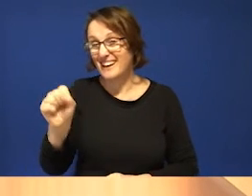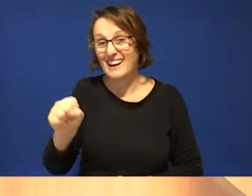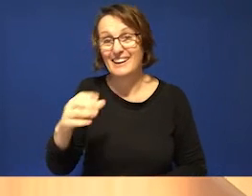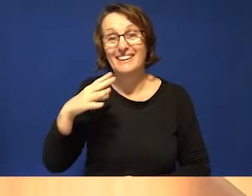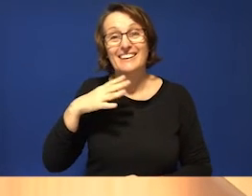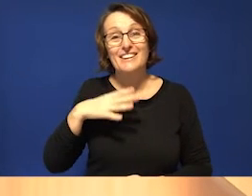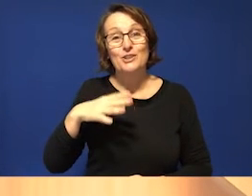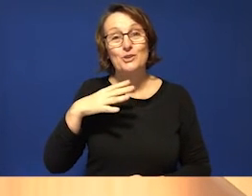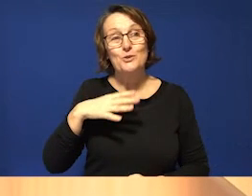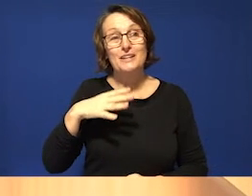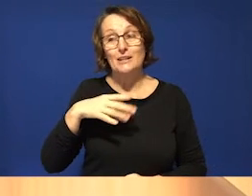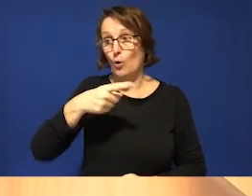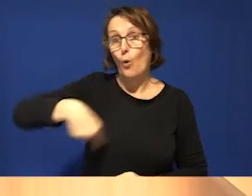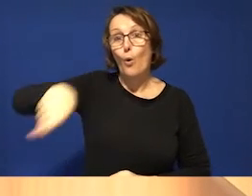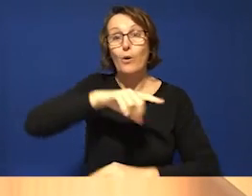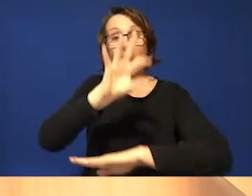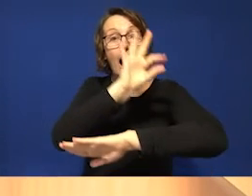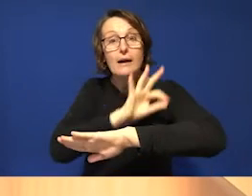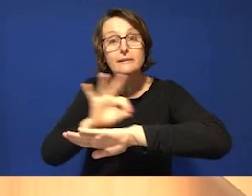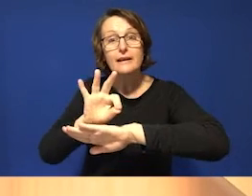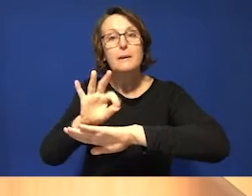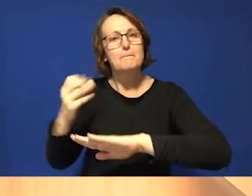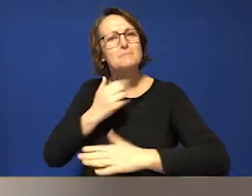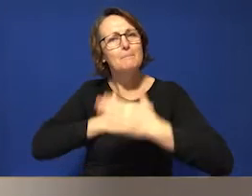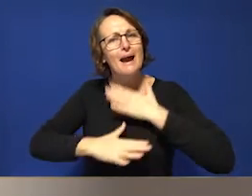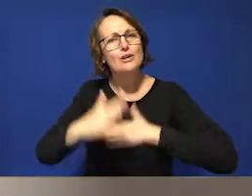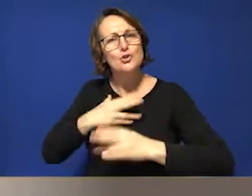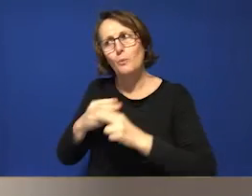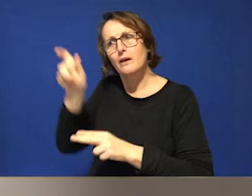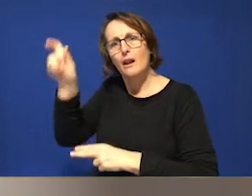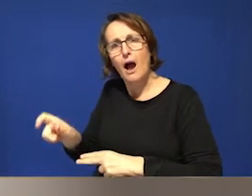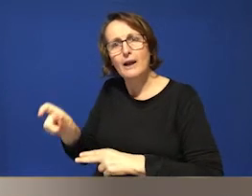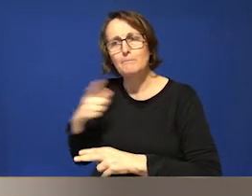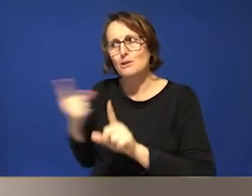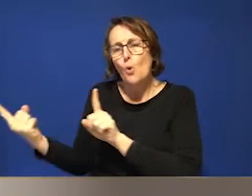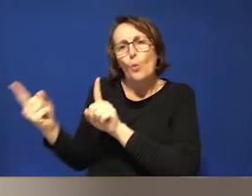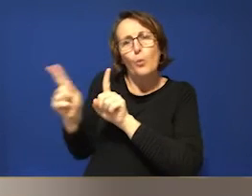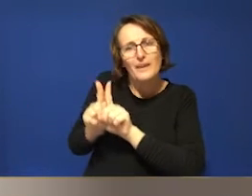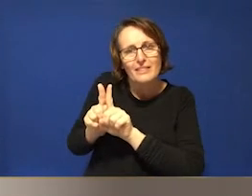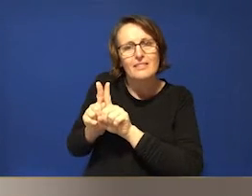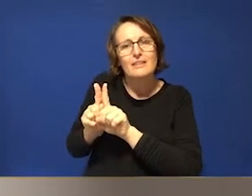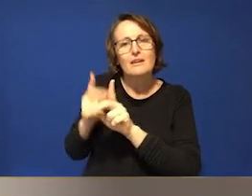this enormous patients, the fact that we architect have to take people on this long journey for years,